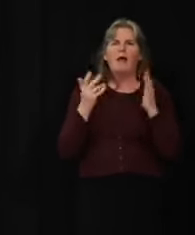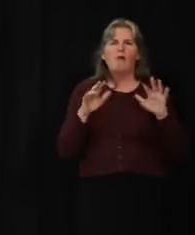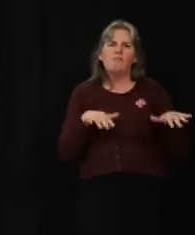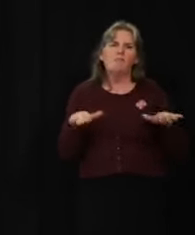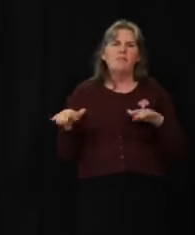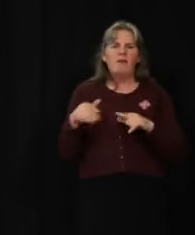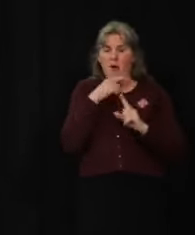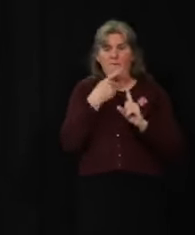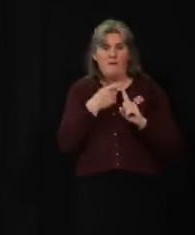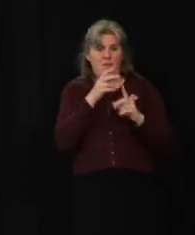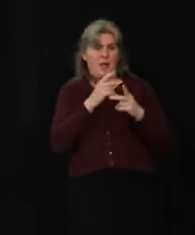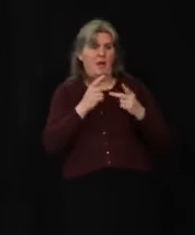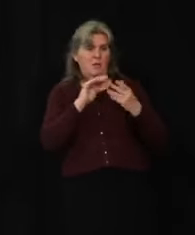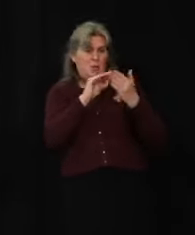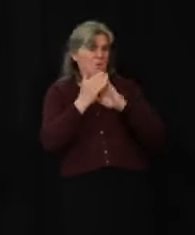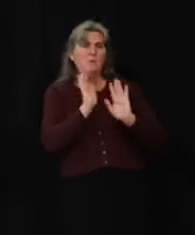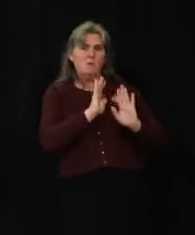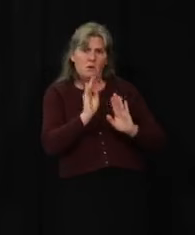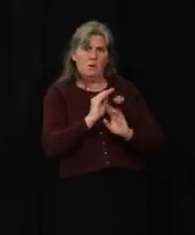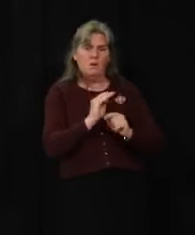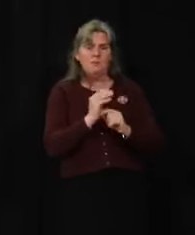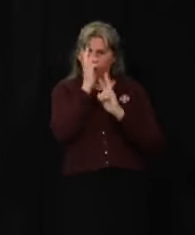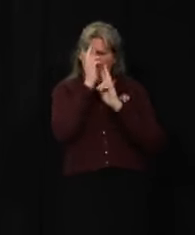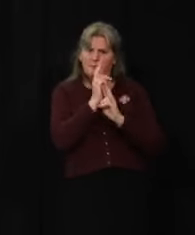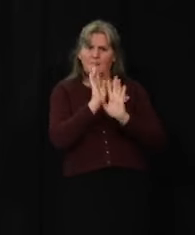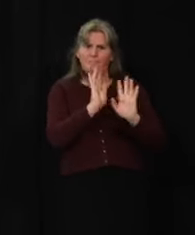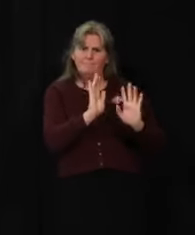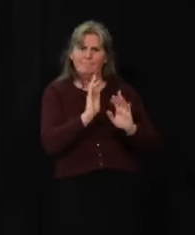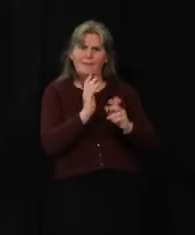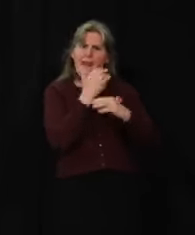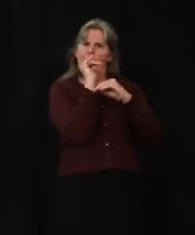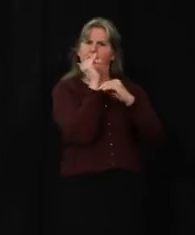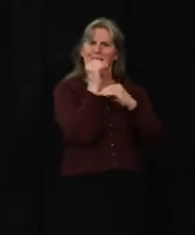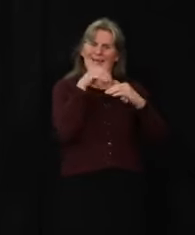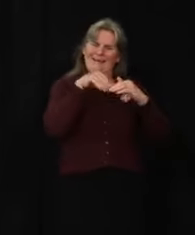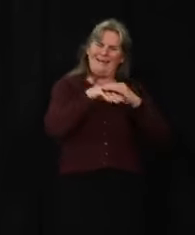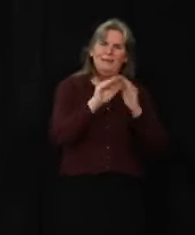keeping us extremely safe in the work of these offices allowing us to consider a reopening as of